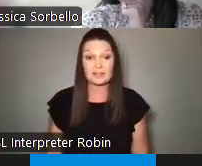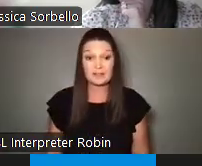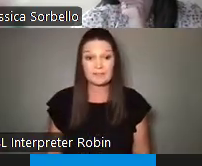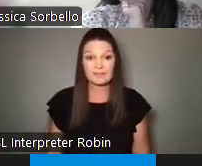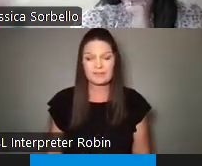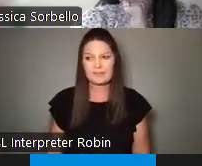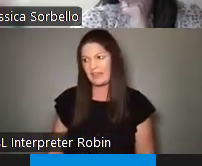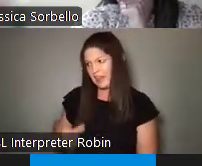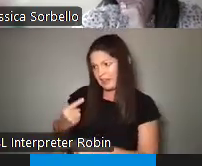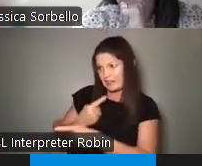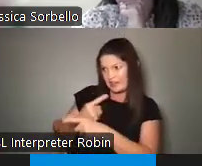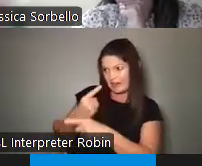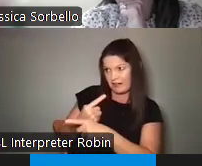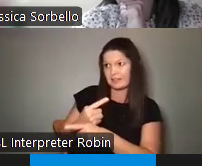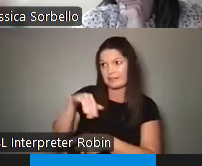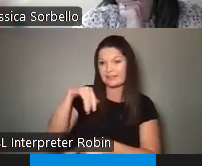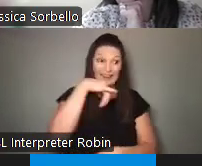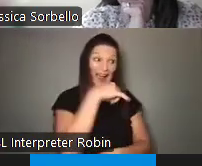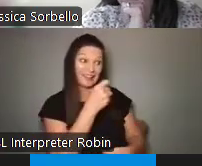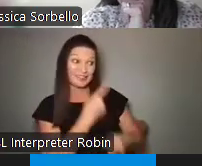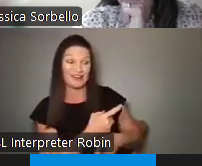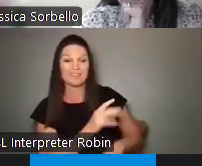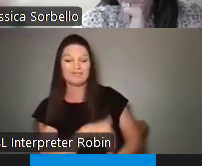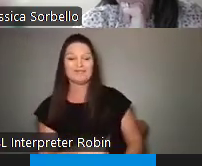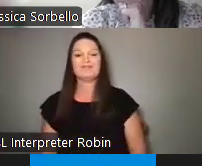ly ge that correct. that correct. »JESSICA SORBELLO: You did.